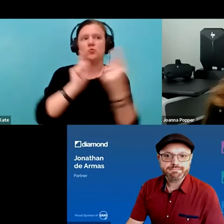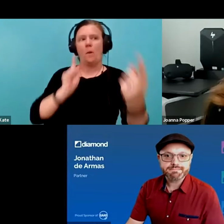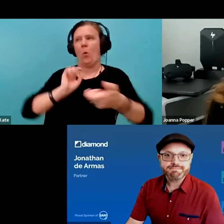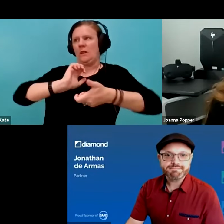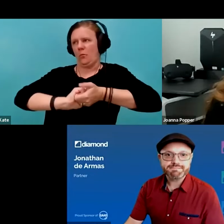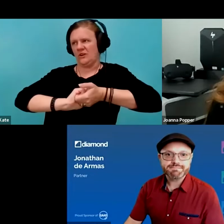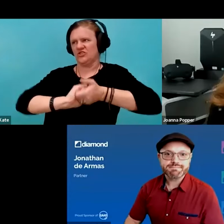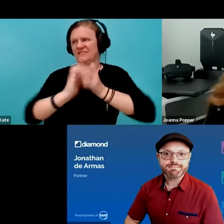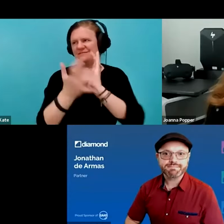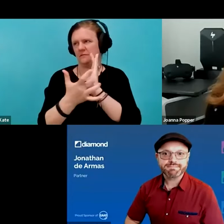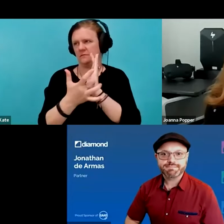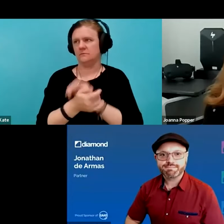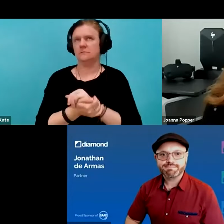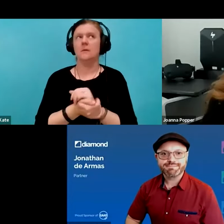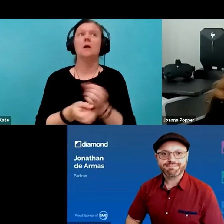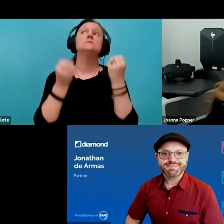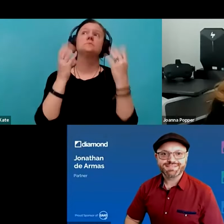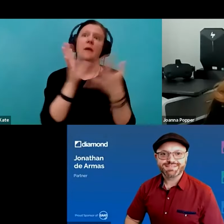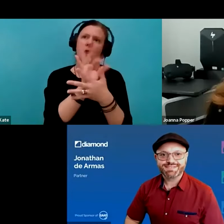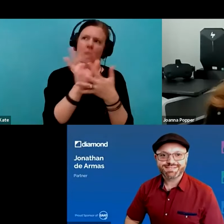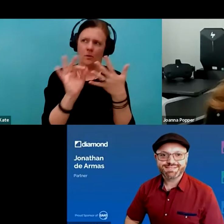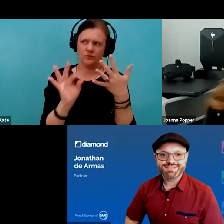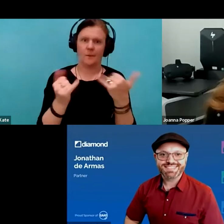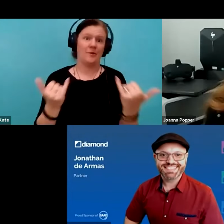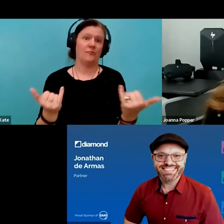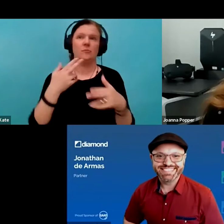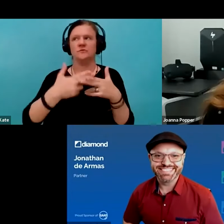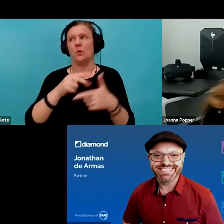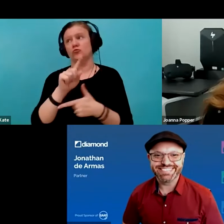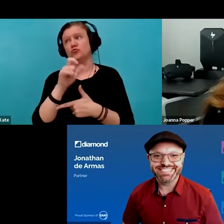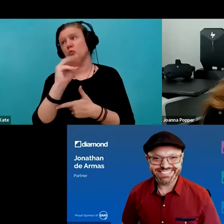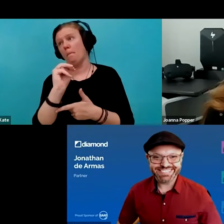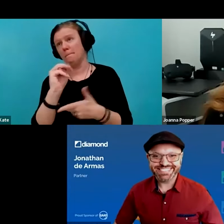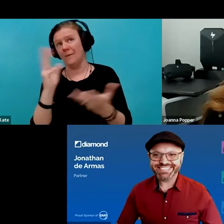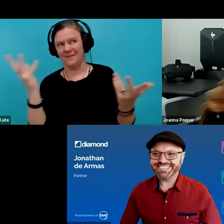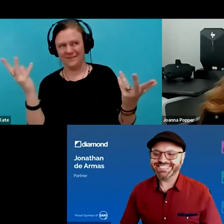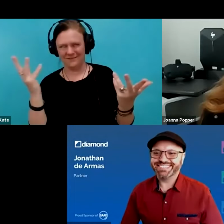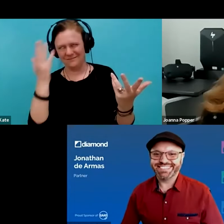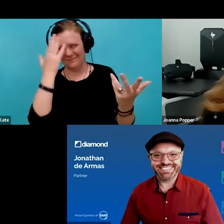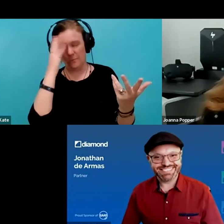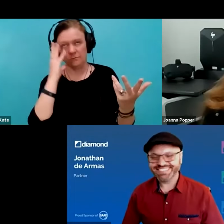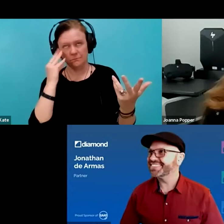Joanna Popper: There's a lot of different remote collaboration tools were using one right now. It's called zoom. We're all super familiar with